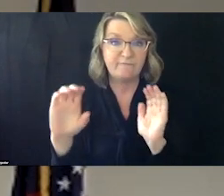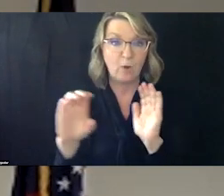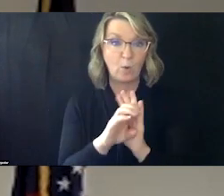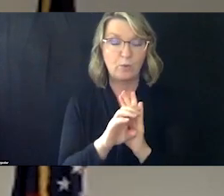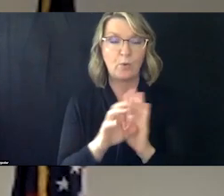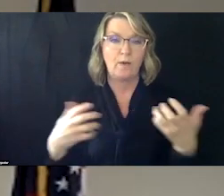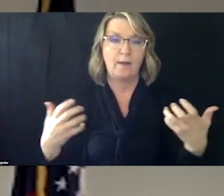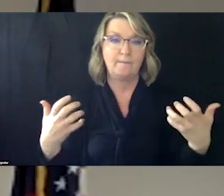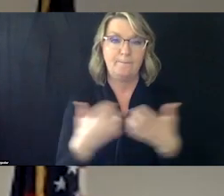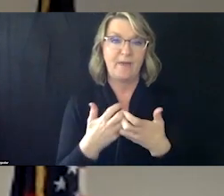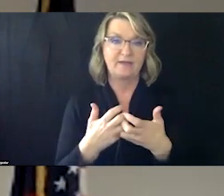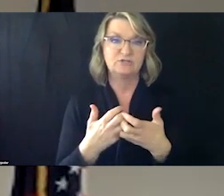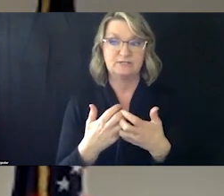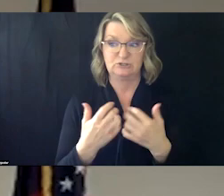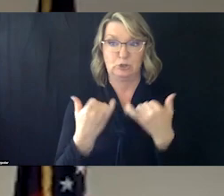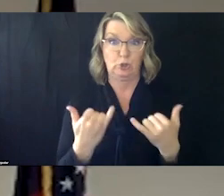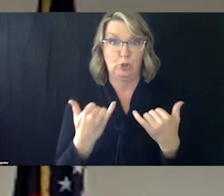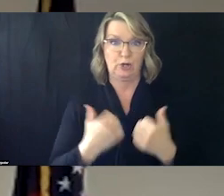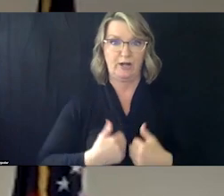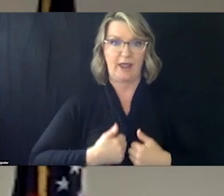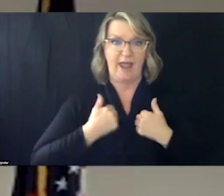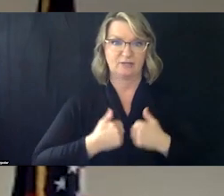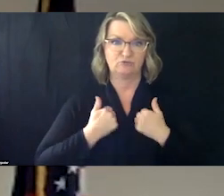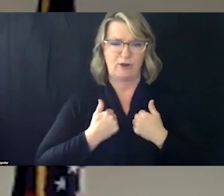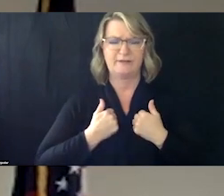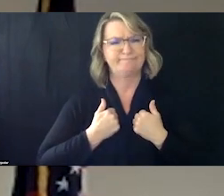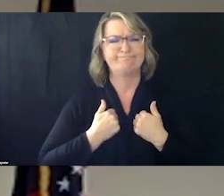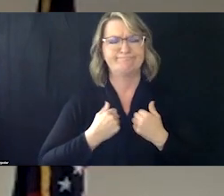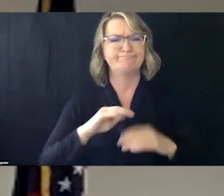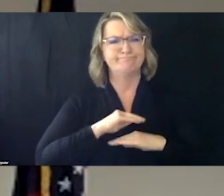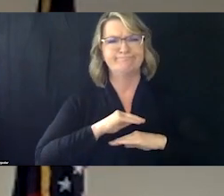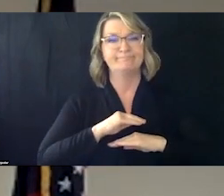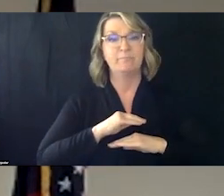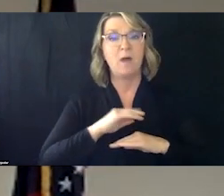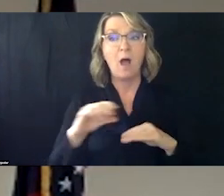their current address and that's going to be sufficient but some other voters maybe their